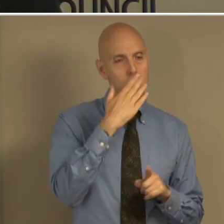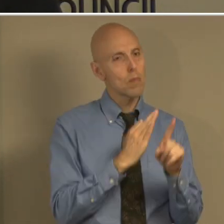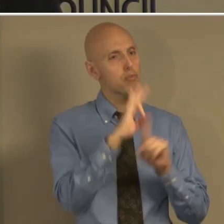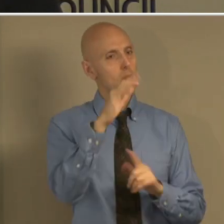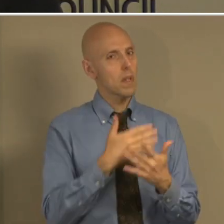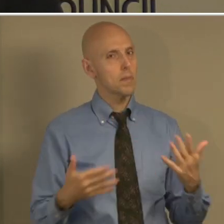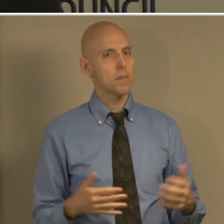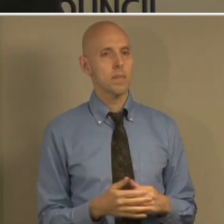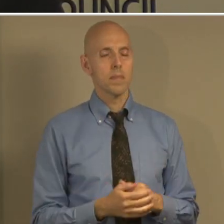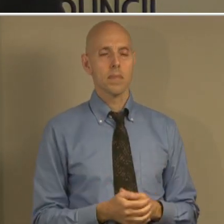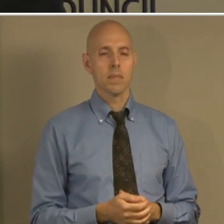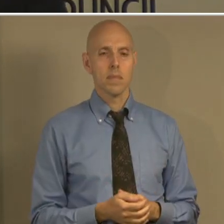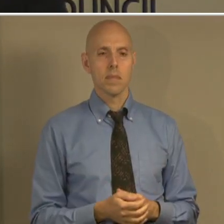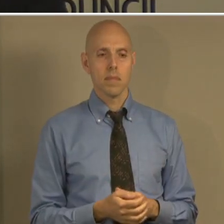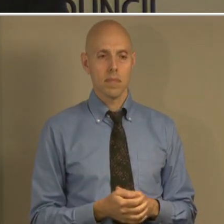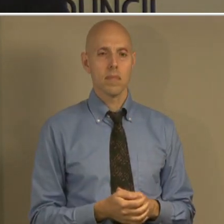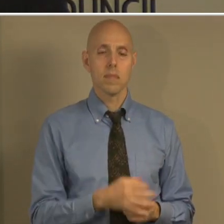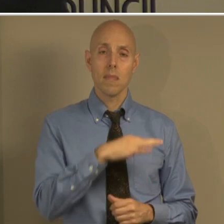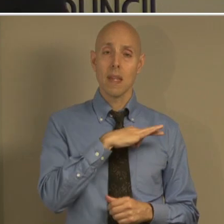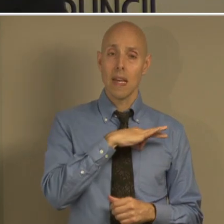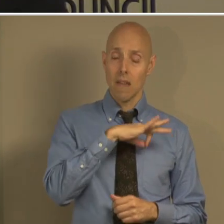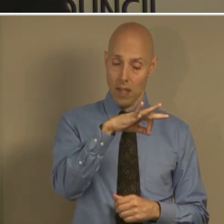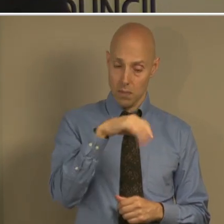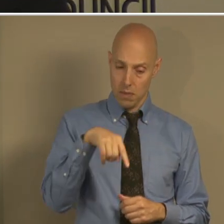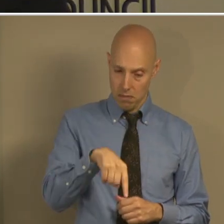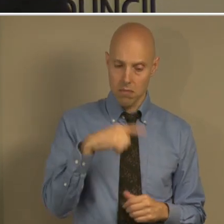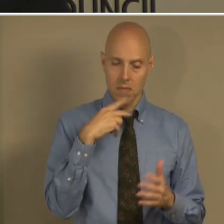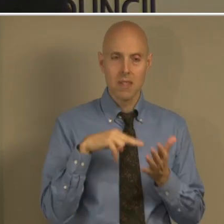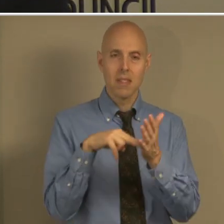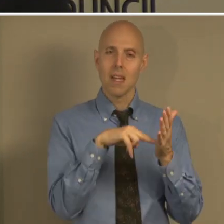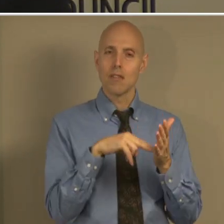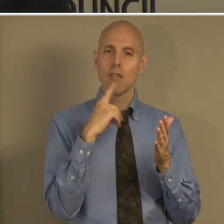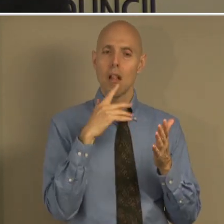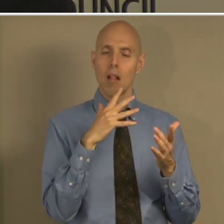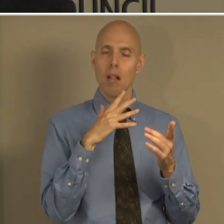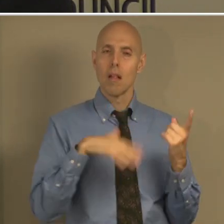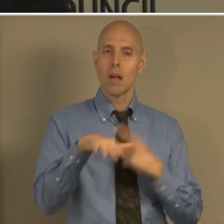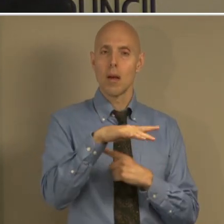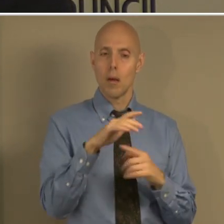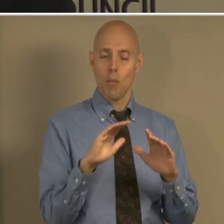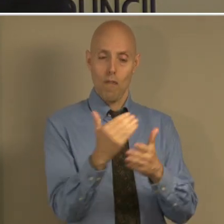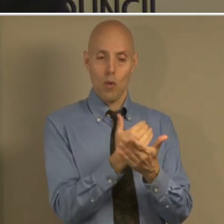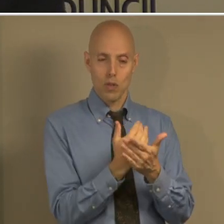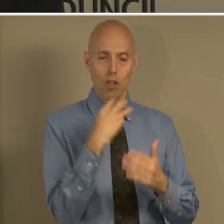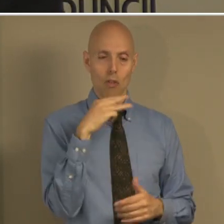The investment in National Portfolio Organisations in 2015/16 will be 339.5 million.